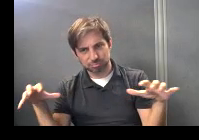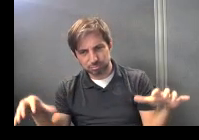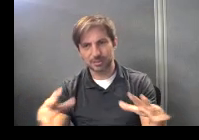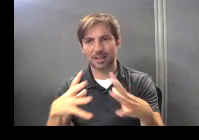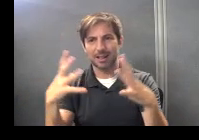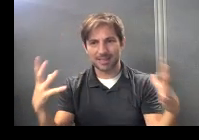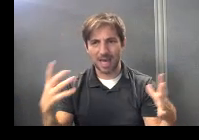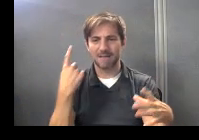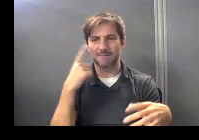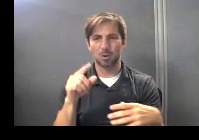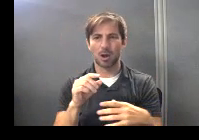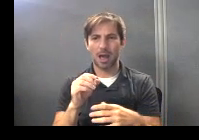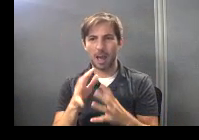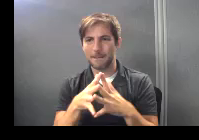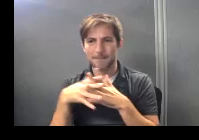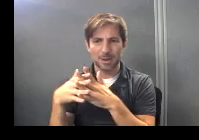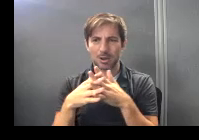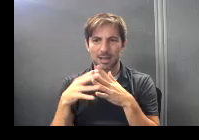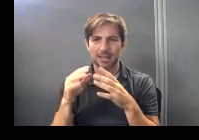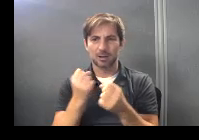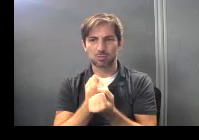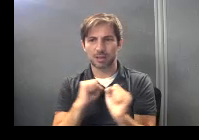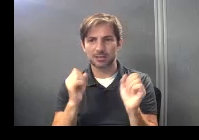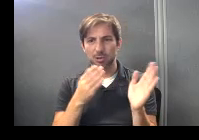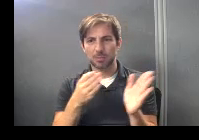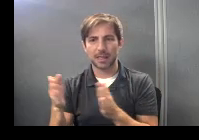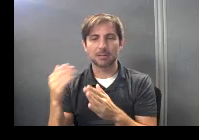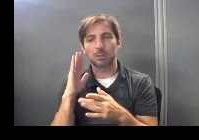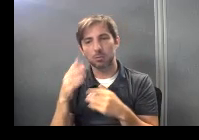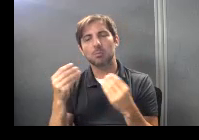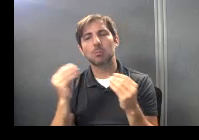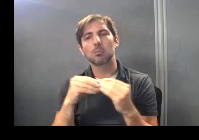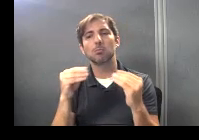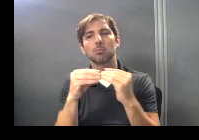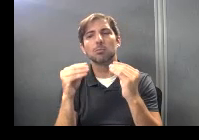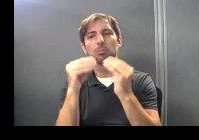WE'LL BE IMPLEMENTING MORE AS WE MOVE TO OUR REGULAR GRANT CYCLE.